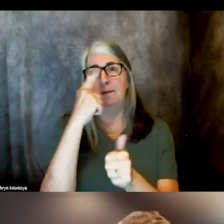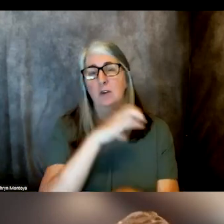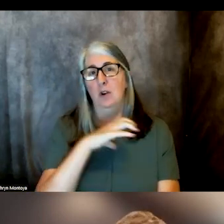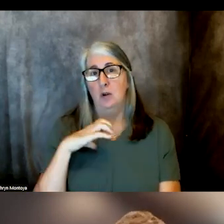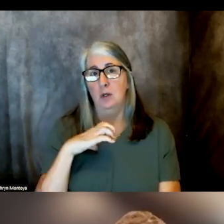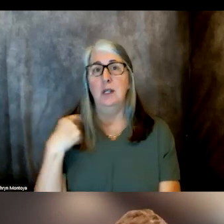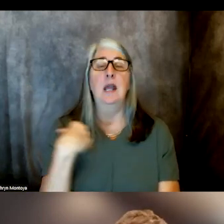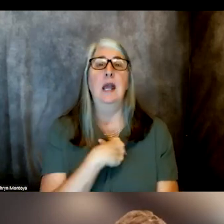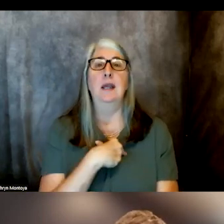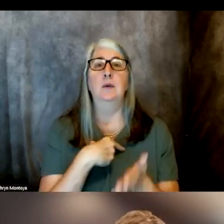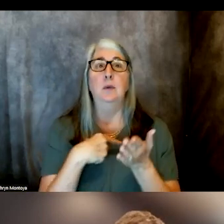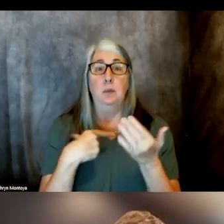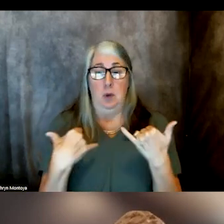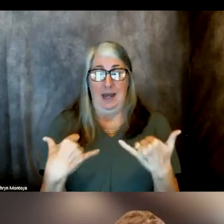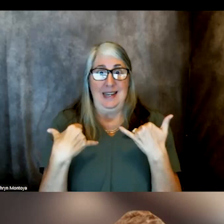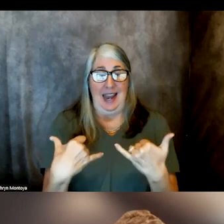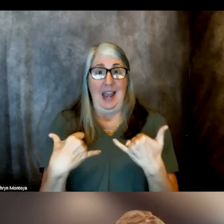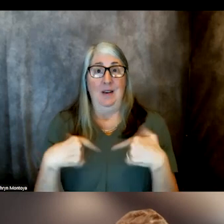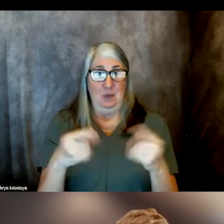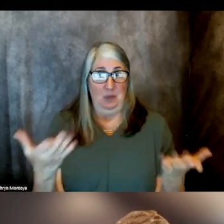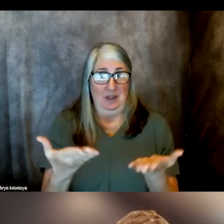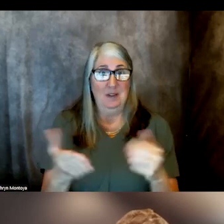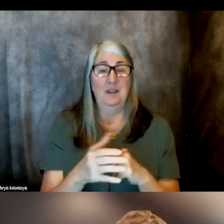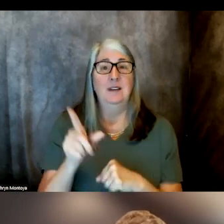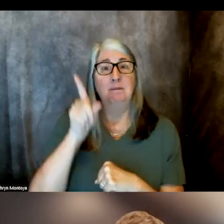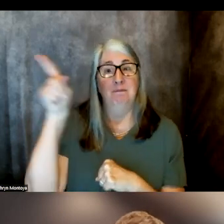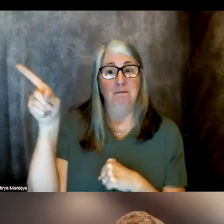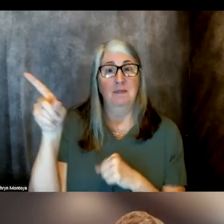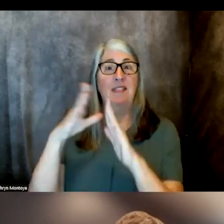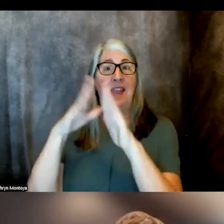BELIEVE, THE HOUSE IS CONSIDERING A MINI-BUST PACKAGE, WHICH IS